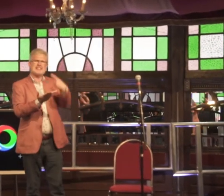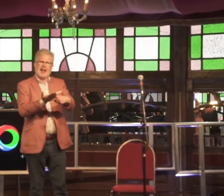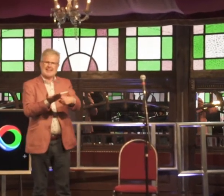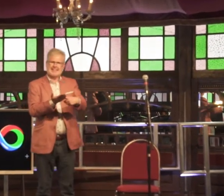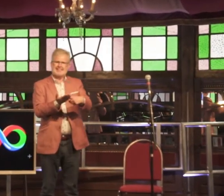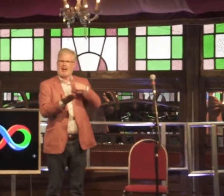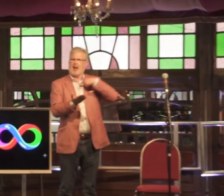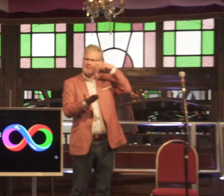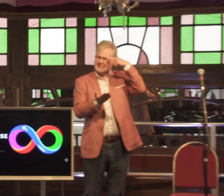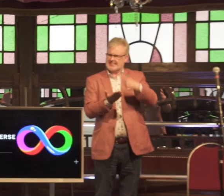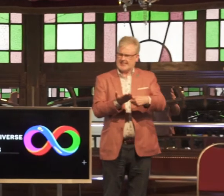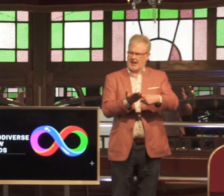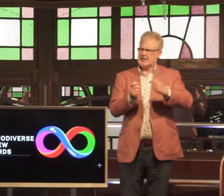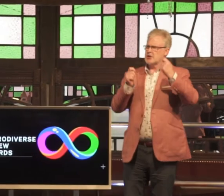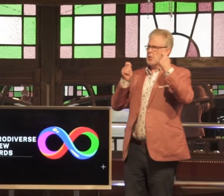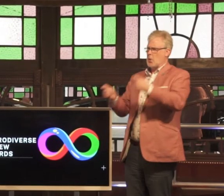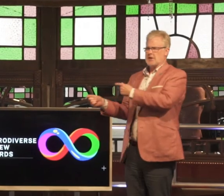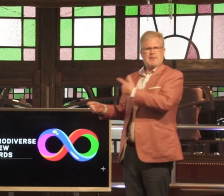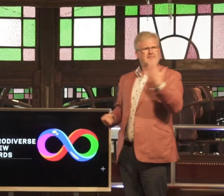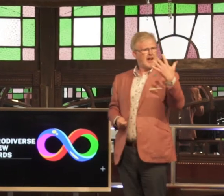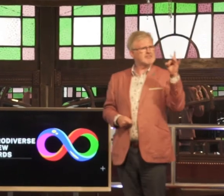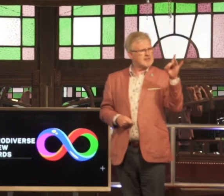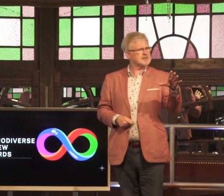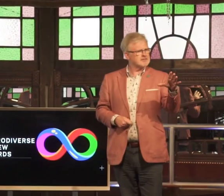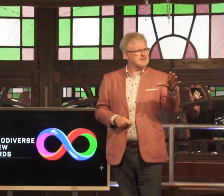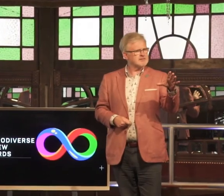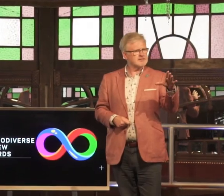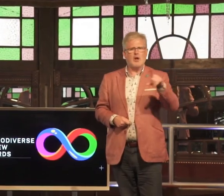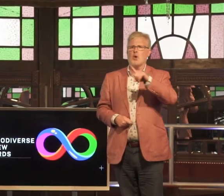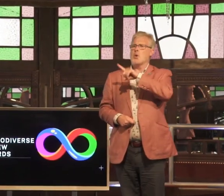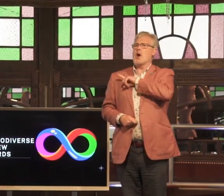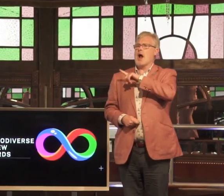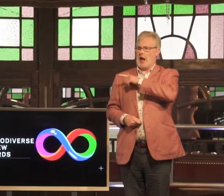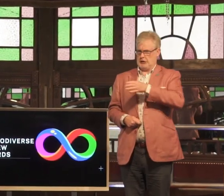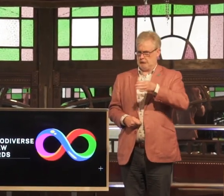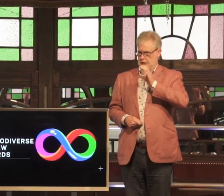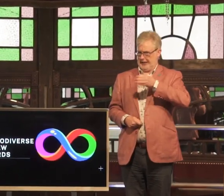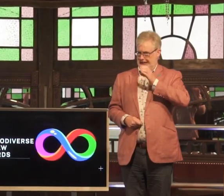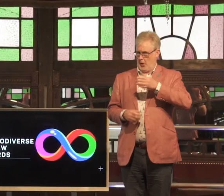So I've decided to award him five stars, because